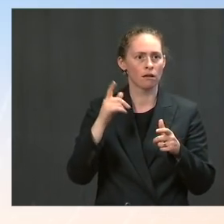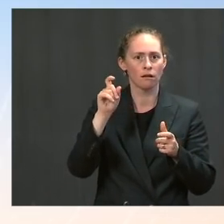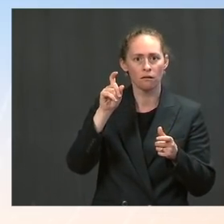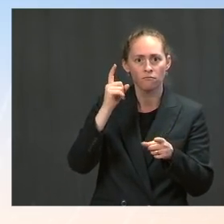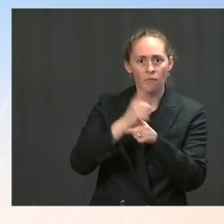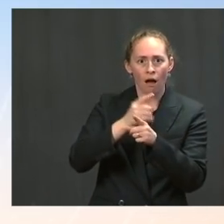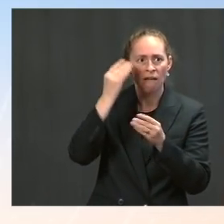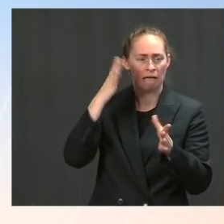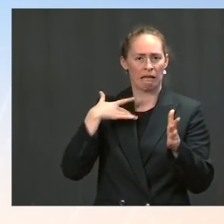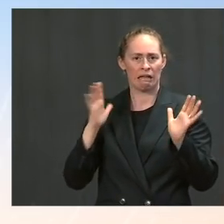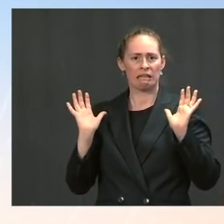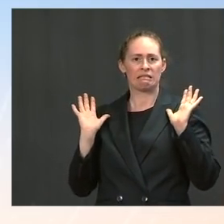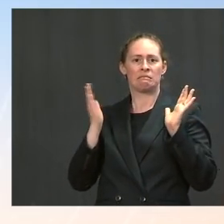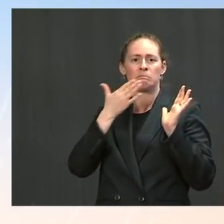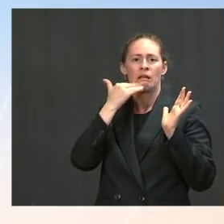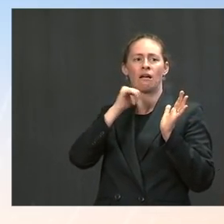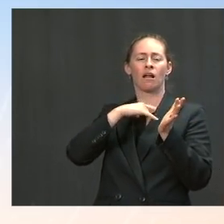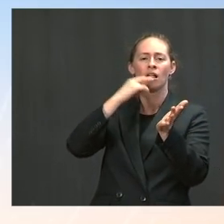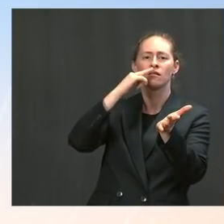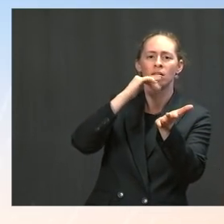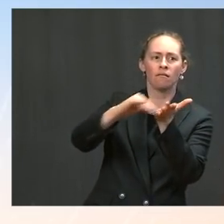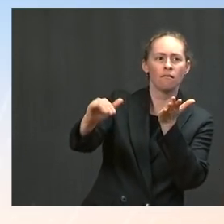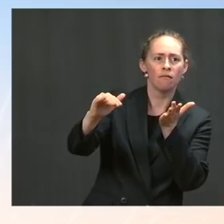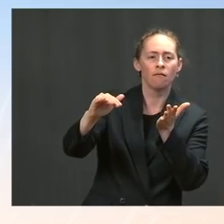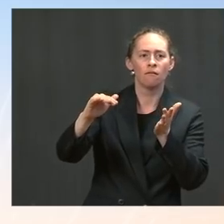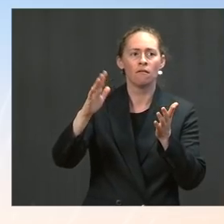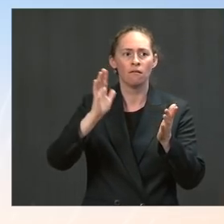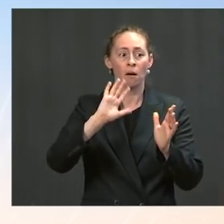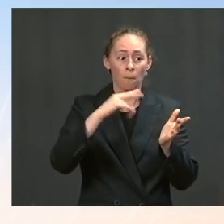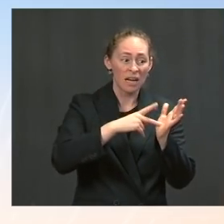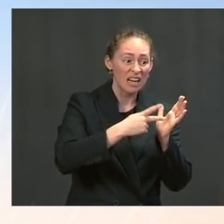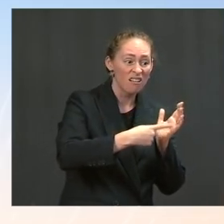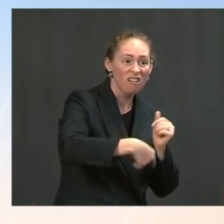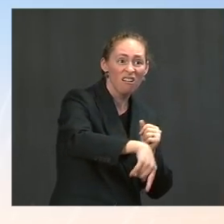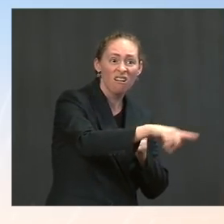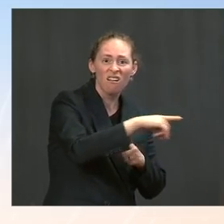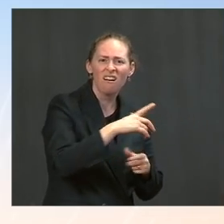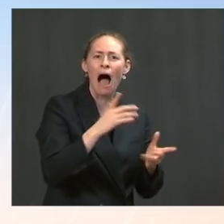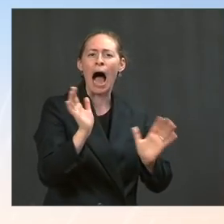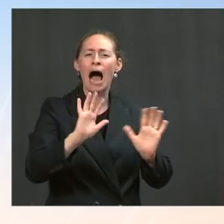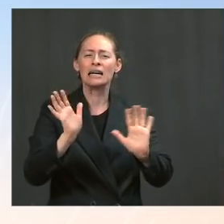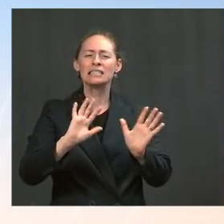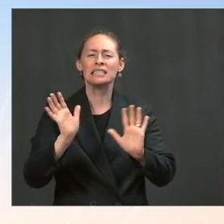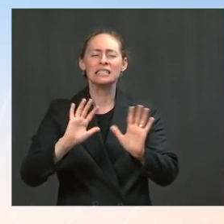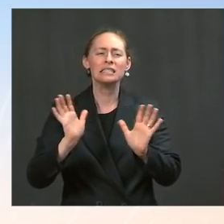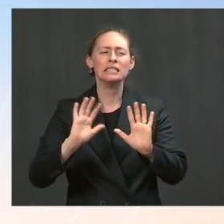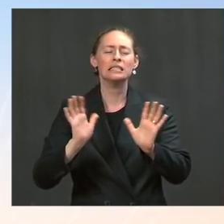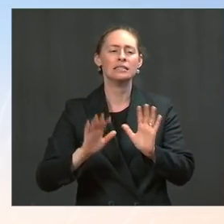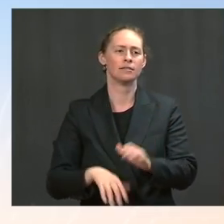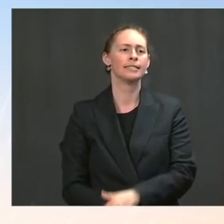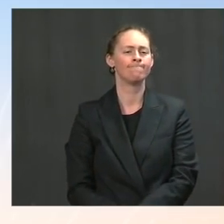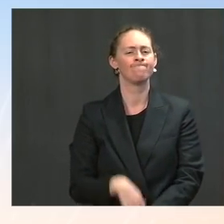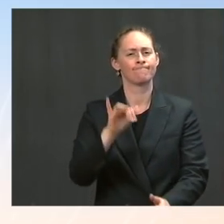about your child and about your child getting vaccinated. So that's an example. I don't have data, but just an example that could be applicable. Go ahead.